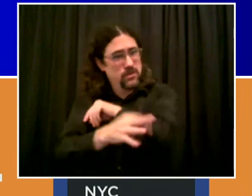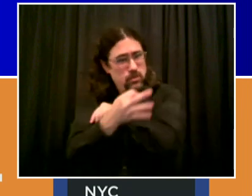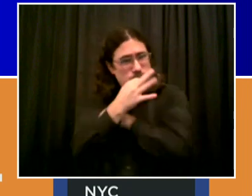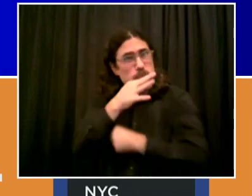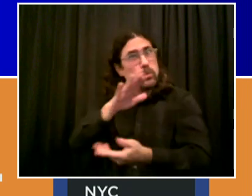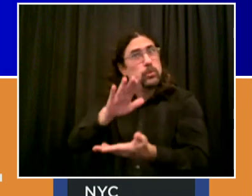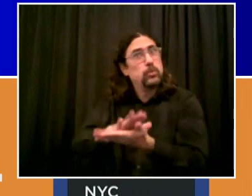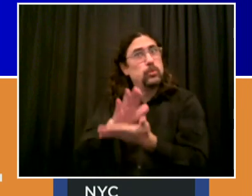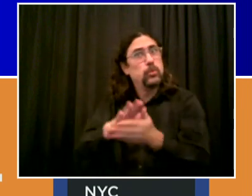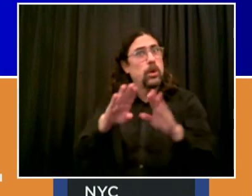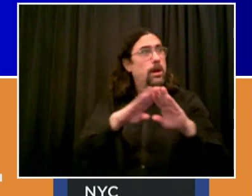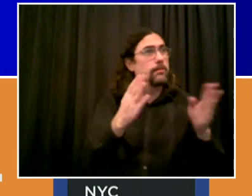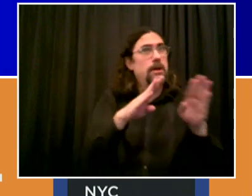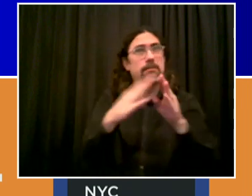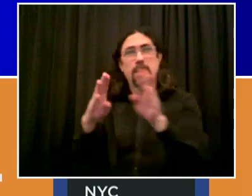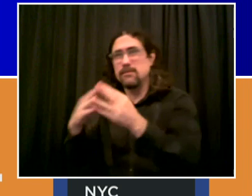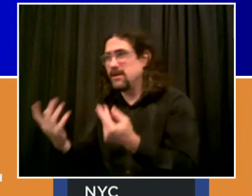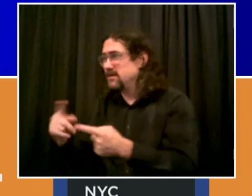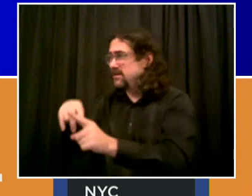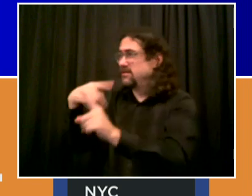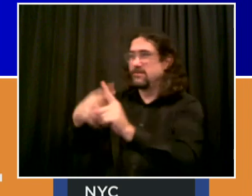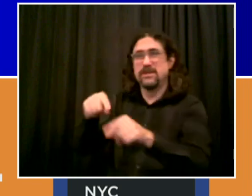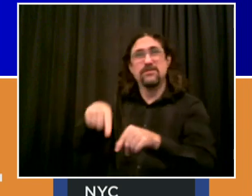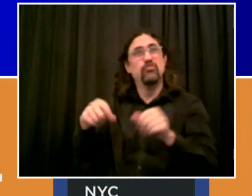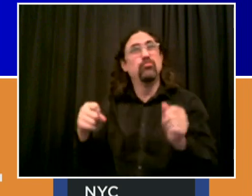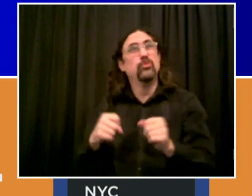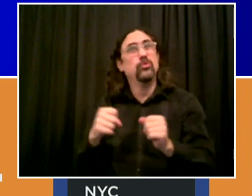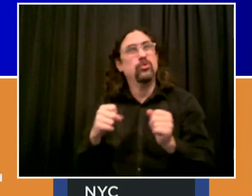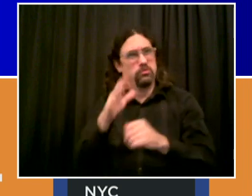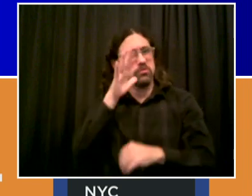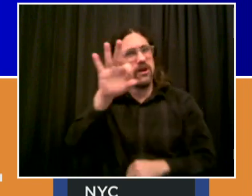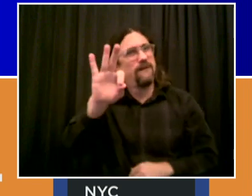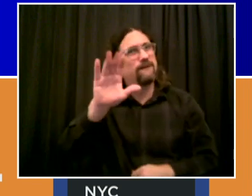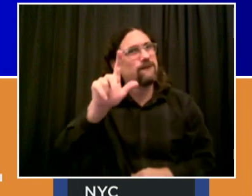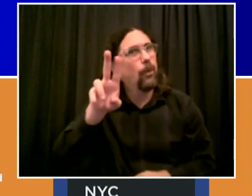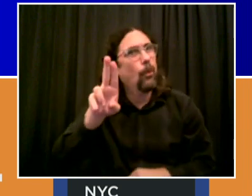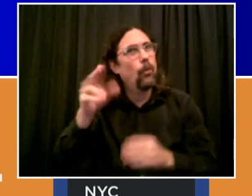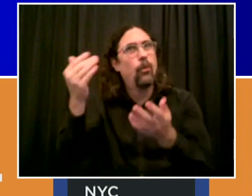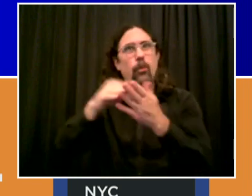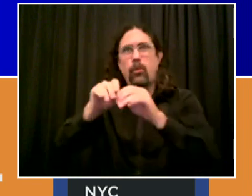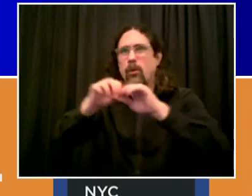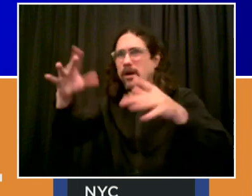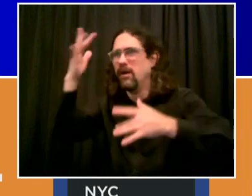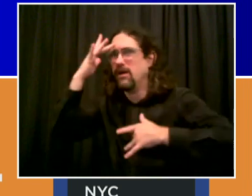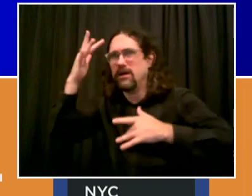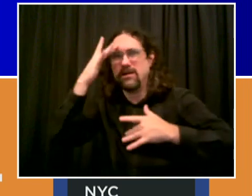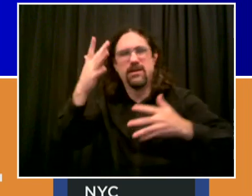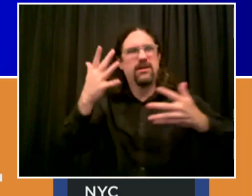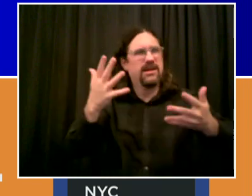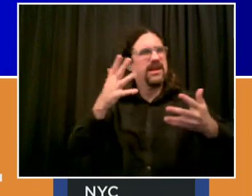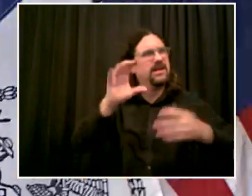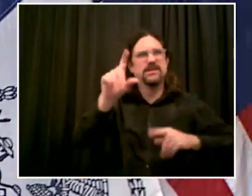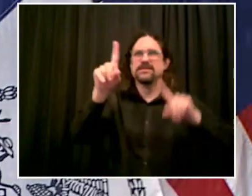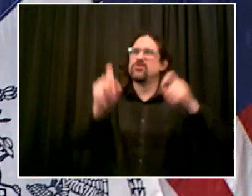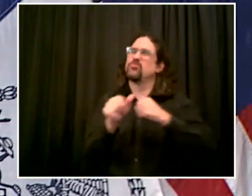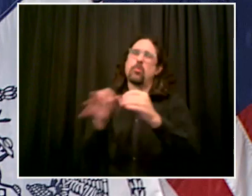EVER. IF TEST AND TRACE CORP CALLS YOU THEY ARE NOT LONY TRYIG NT O STOP THE DISEAE S FROM SPREADING AND PROTECTING YOUR FAMILY, BUT THEY ALSO WANT TO GIVE YOU HELP